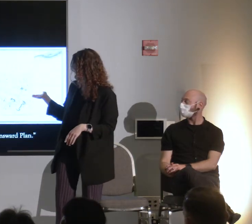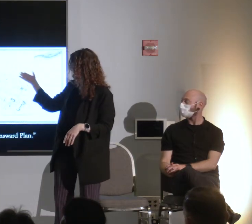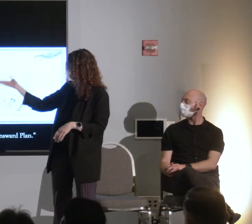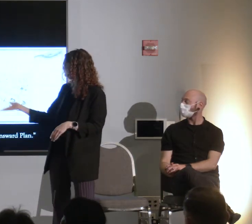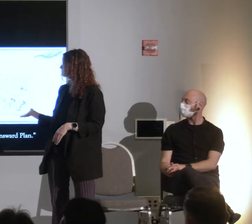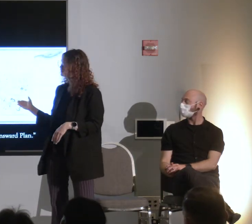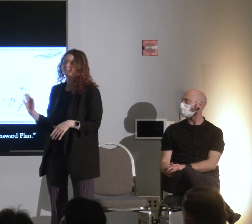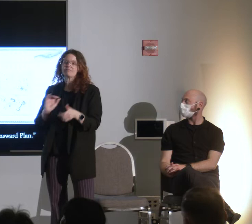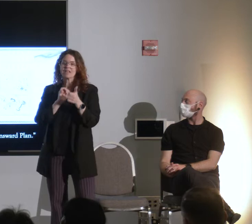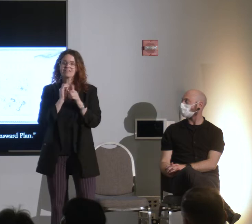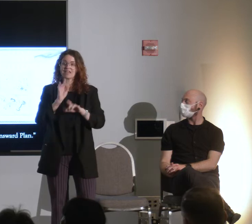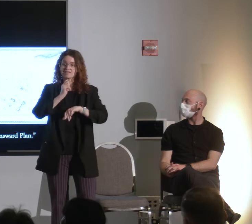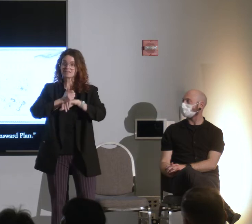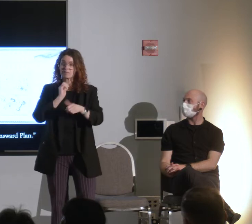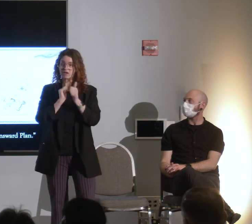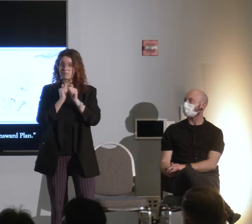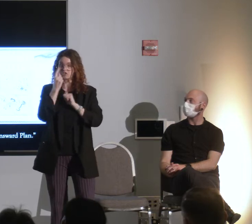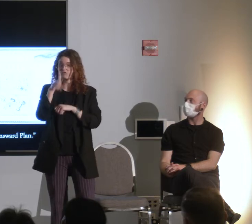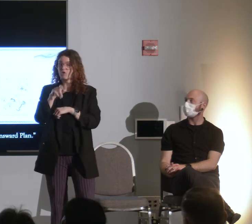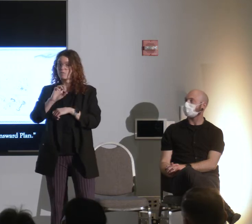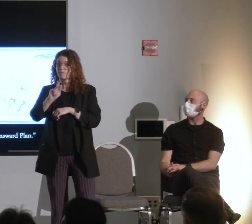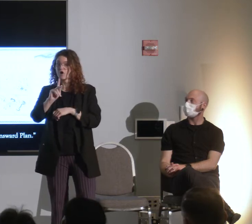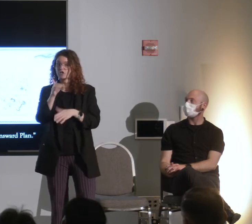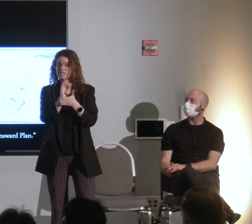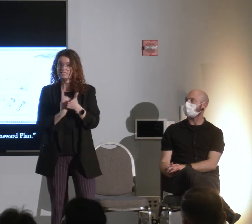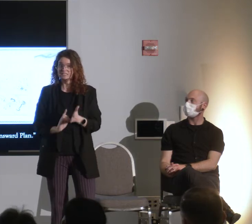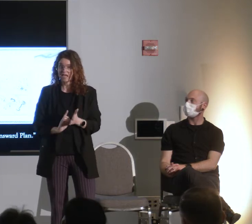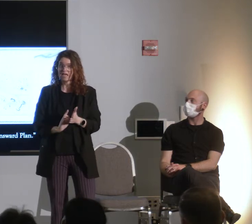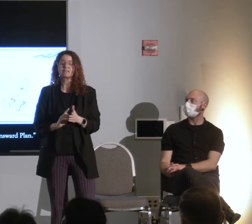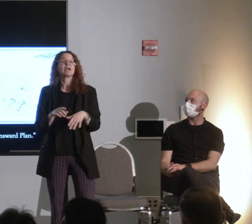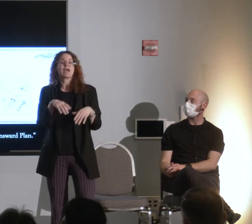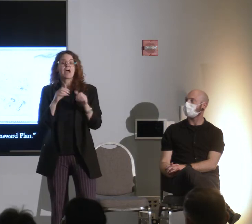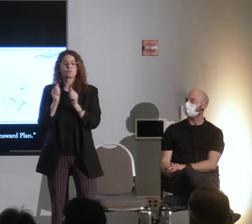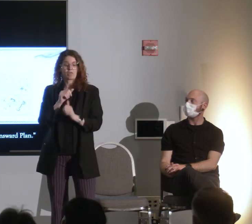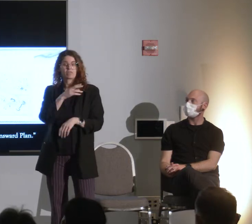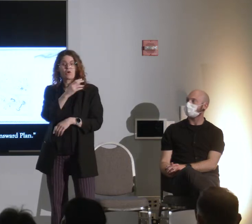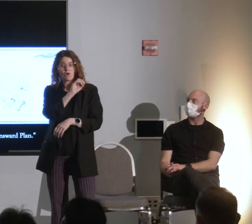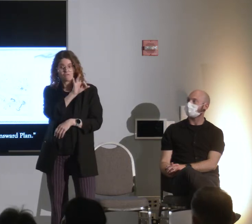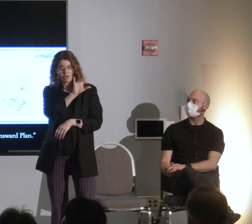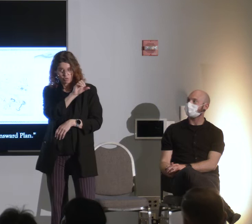A competition was held for a park design, and Olmstead, together with a man named Calvert Vox, an English trained